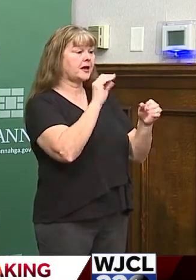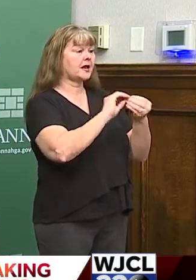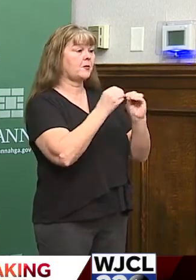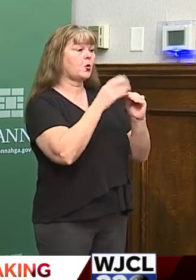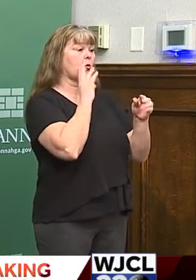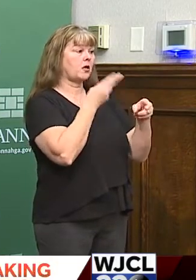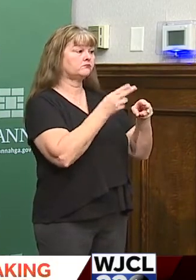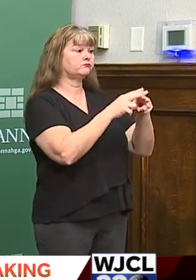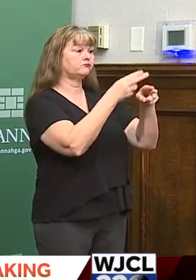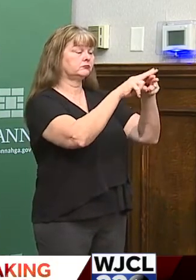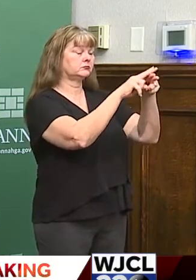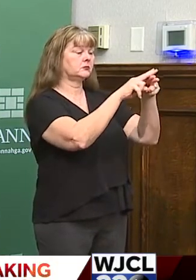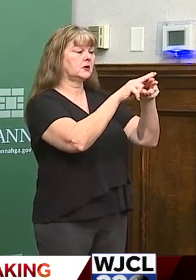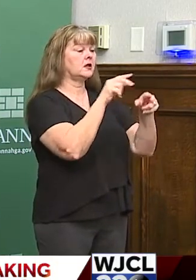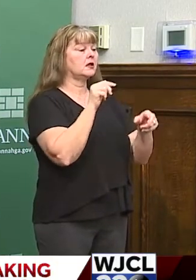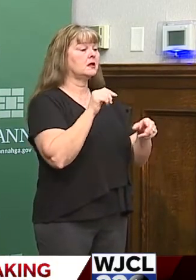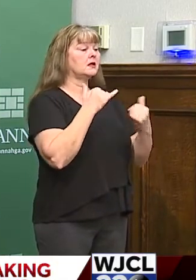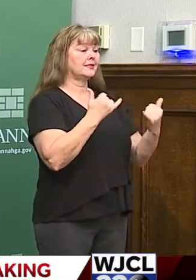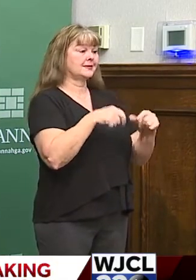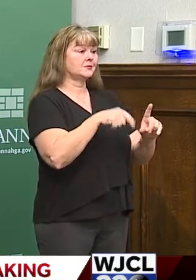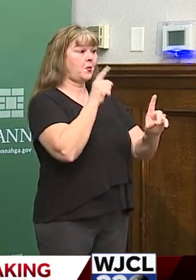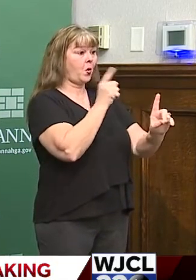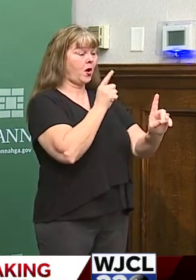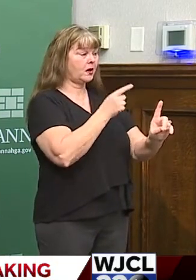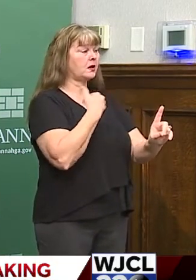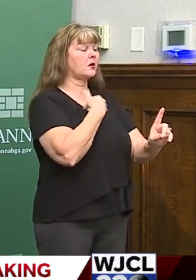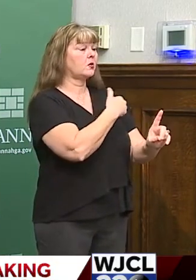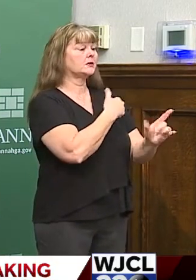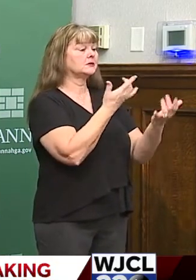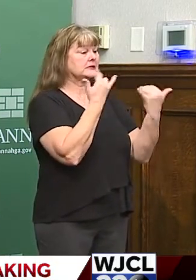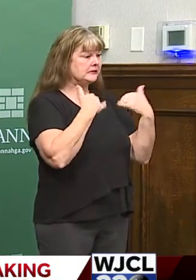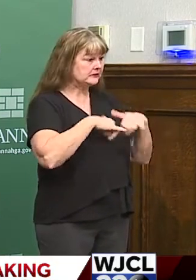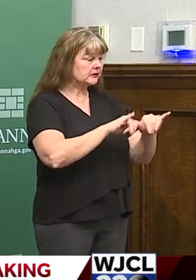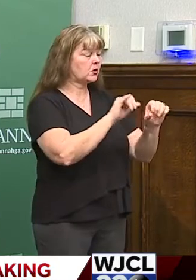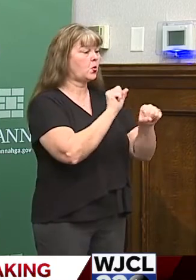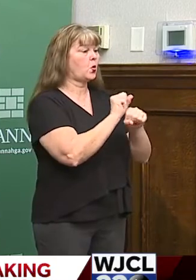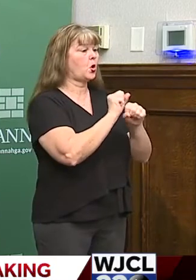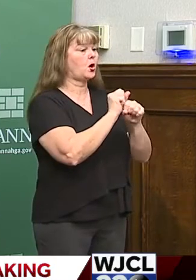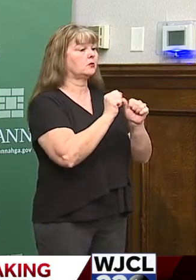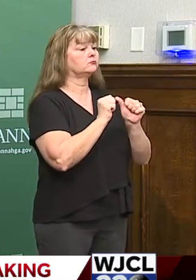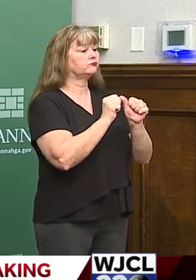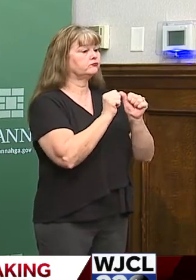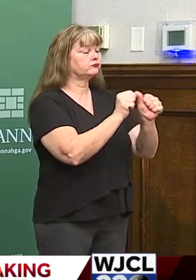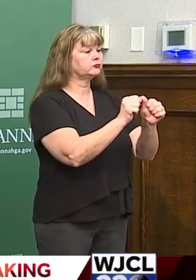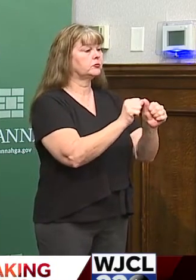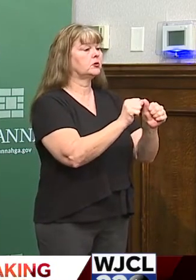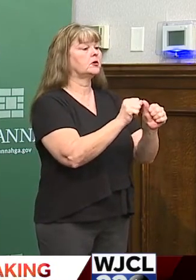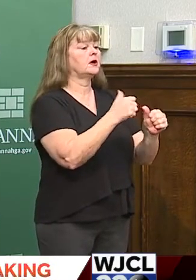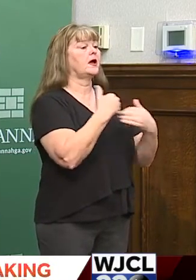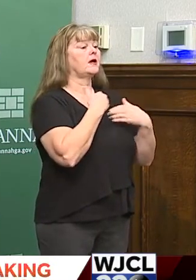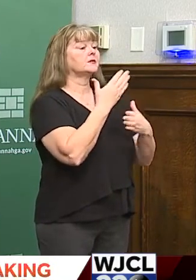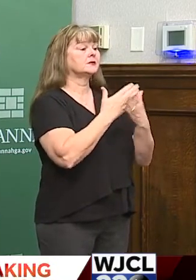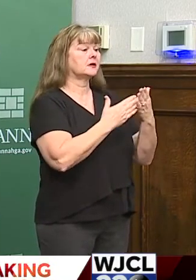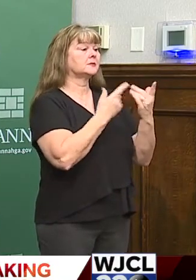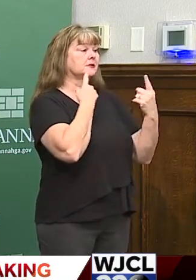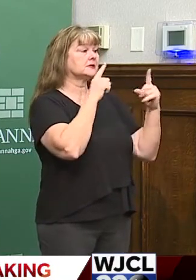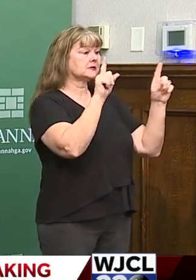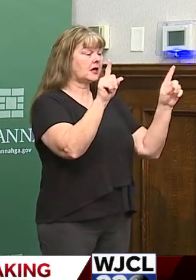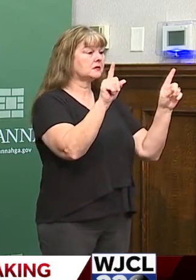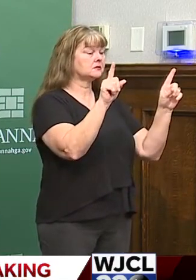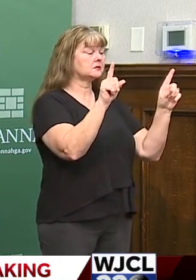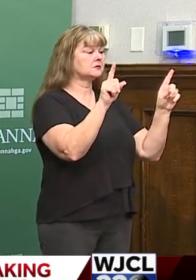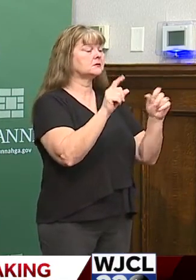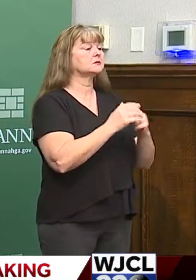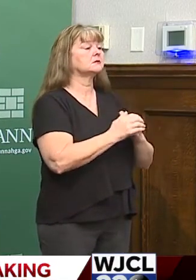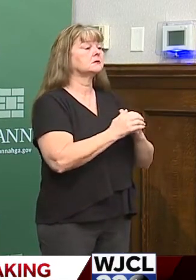WE LEAVE THERE ARE MORE DEATHS OUT THERE AND WE EXPECT THOSE NUMBERS TO RISE.